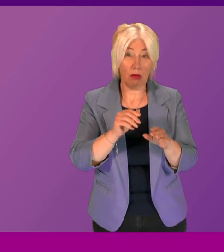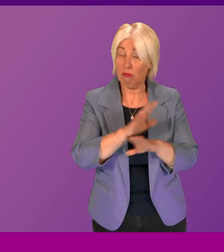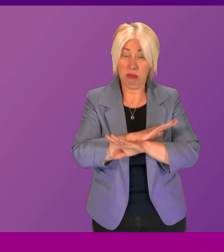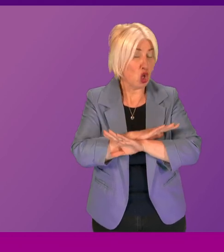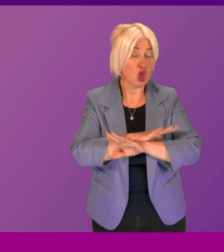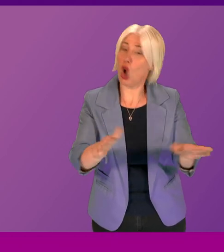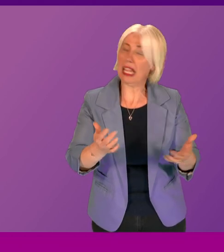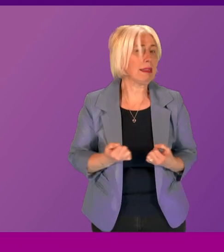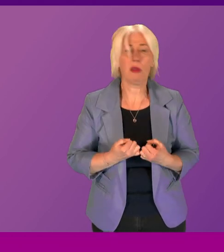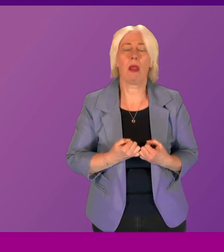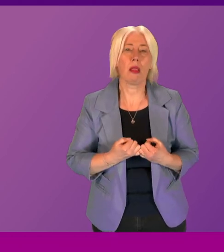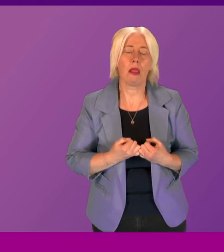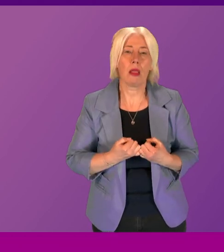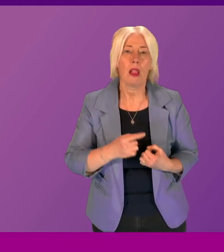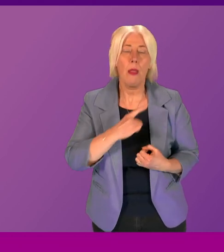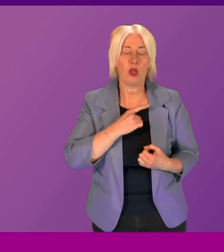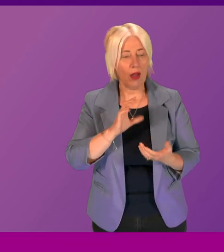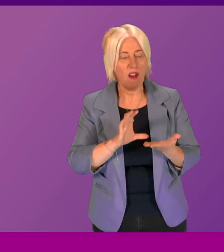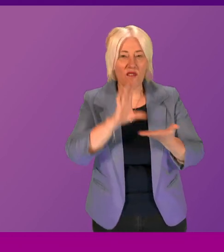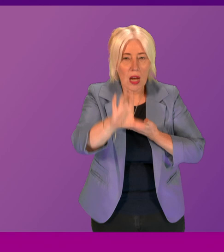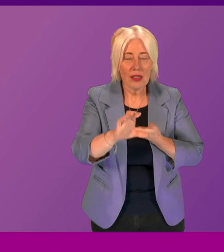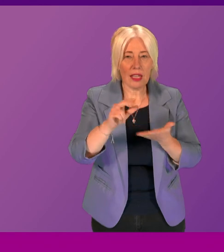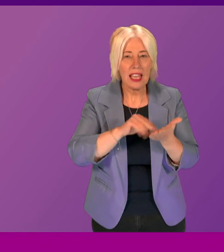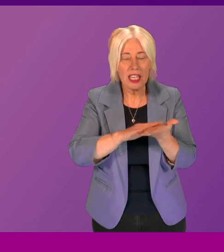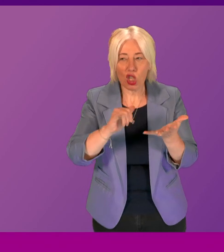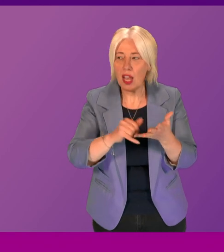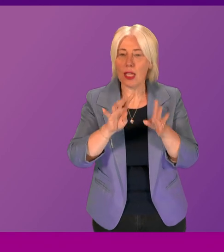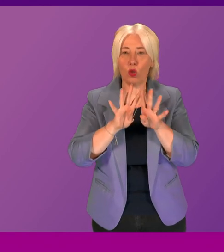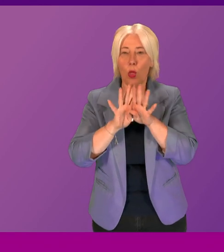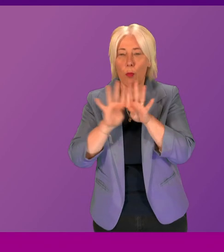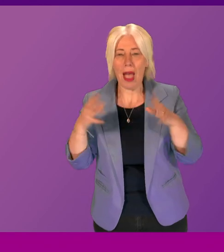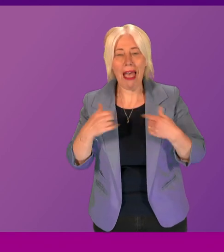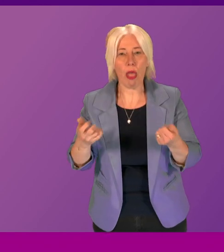That is why we are providing funding to our health service and our health boards in relation